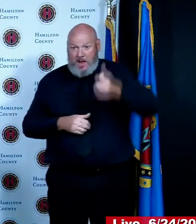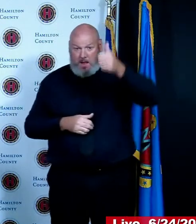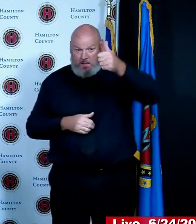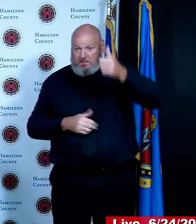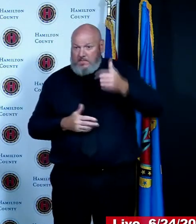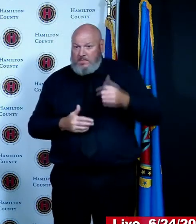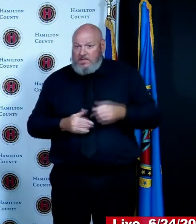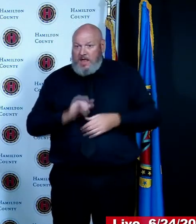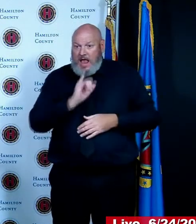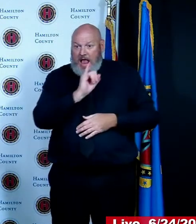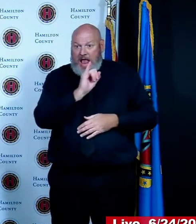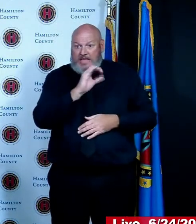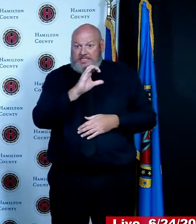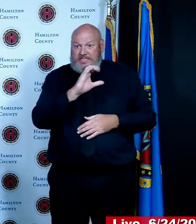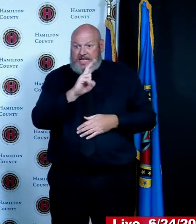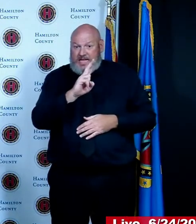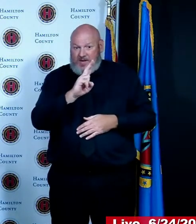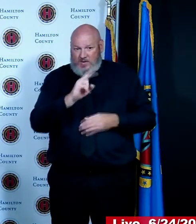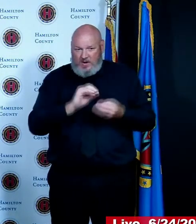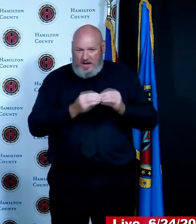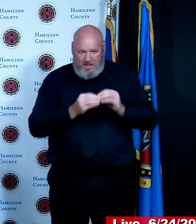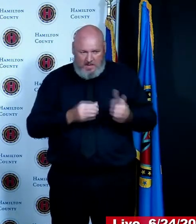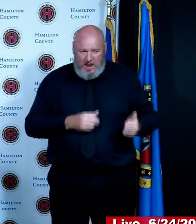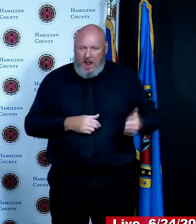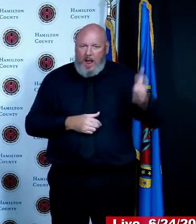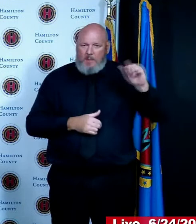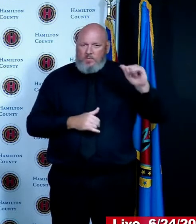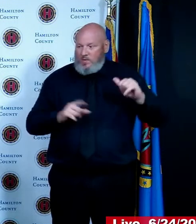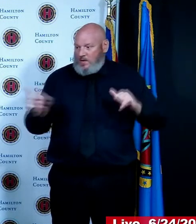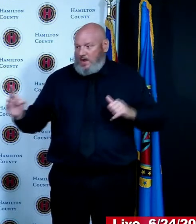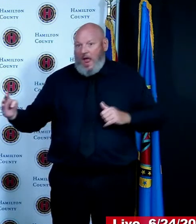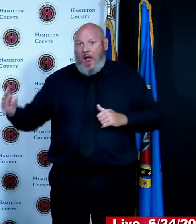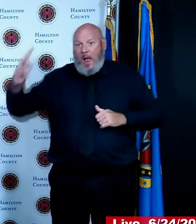those are going to start to tick up here in the next couple of weeks I mean time